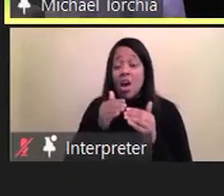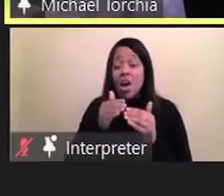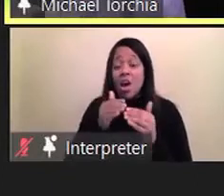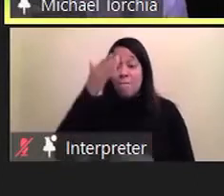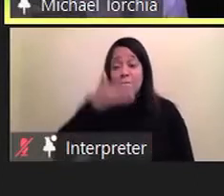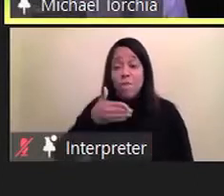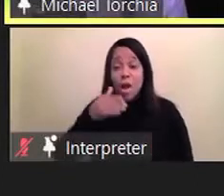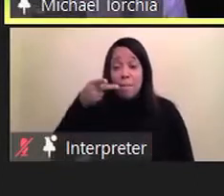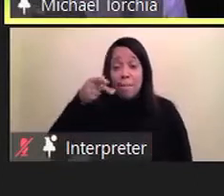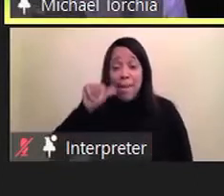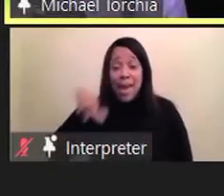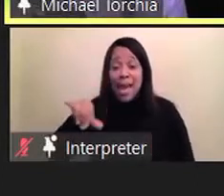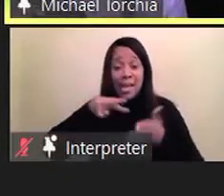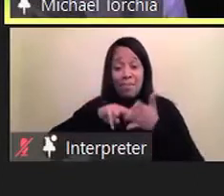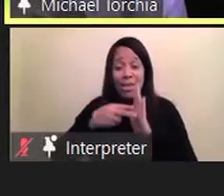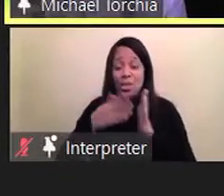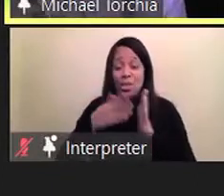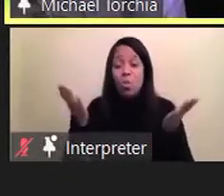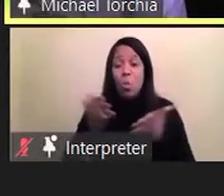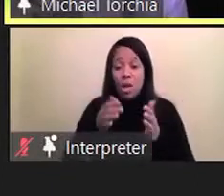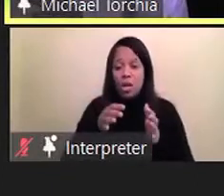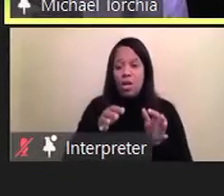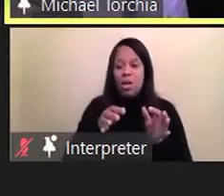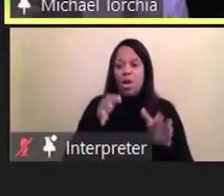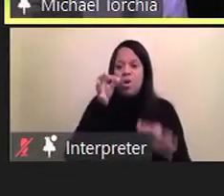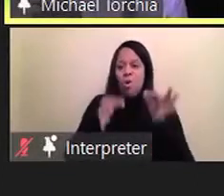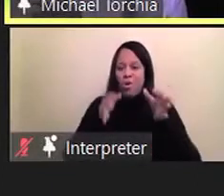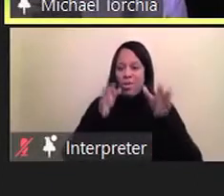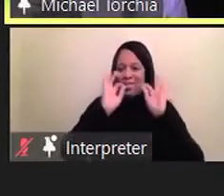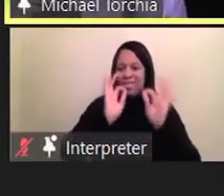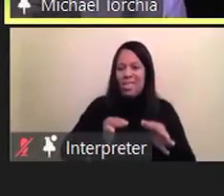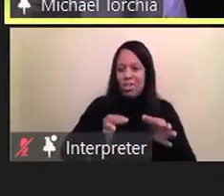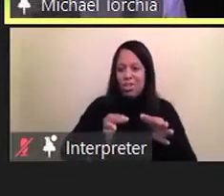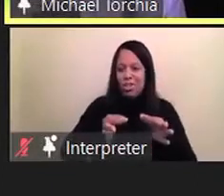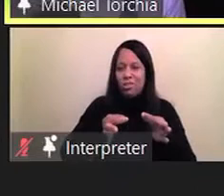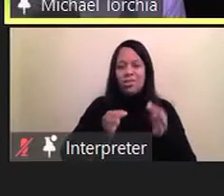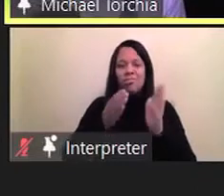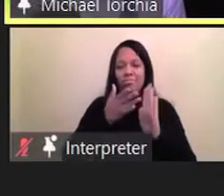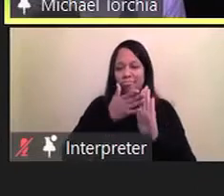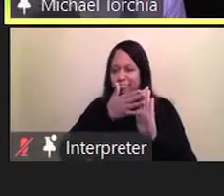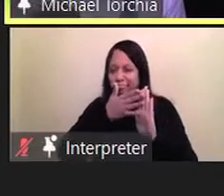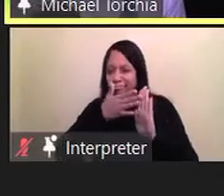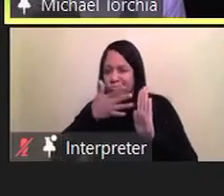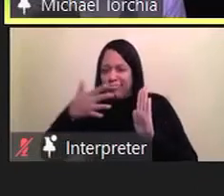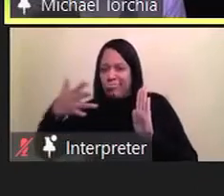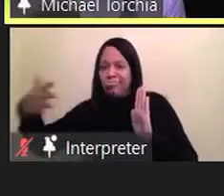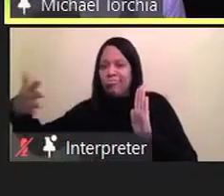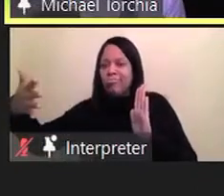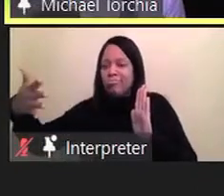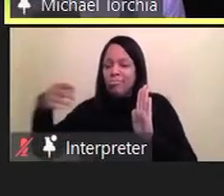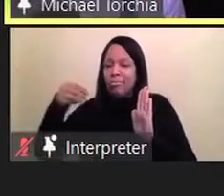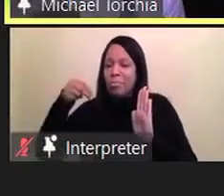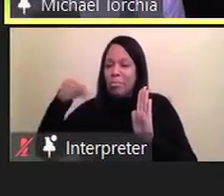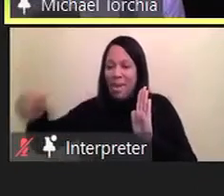forward so that they get paid in the future. And you might say, well, OK, how long?